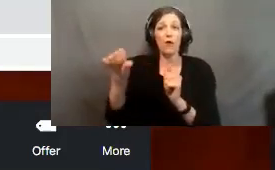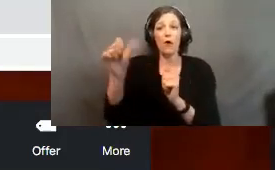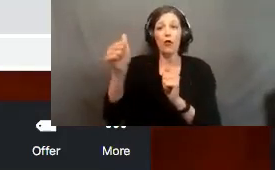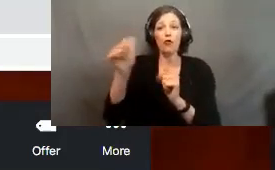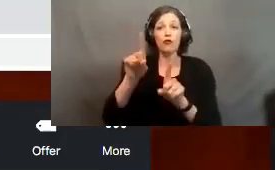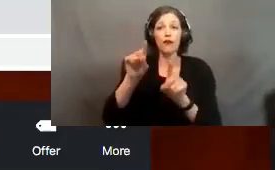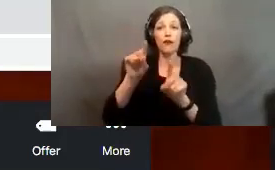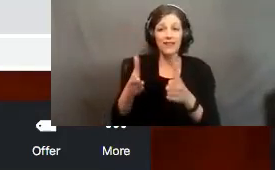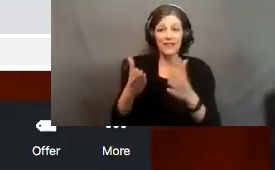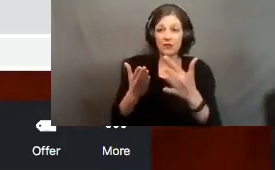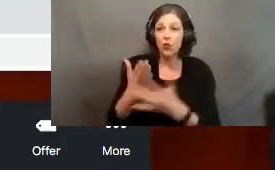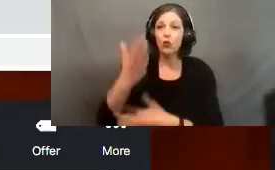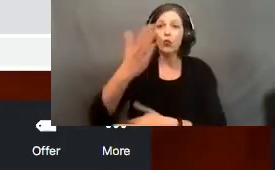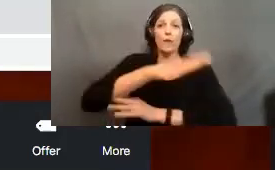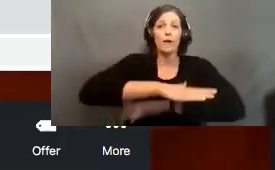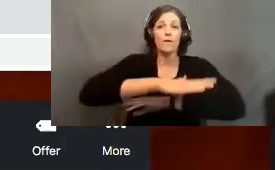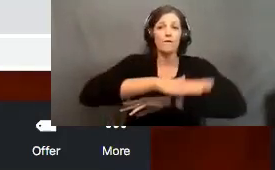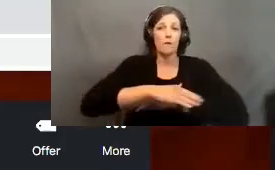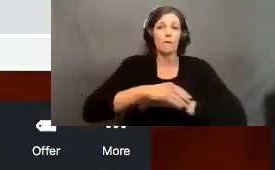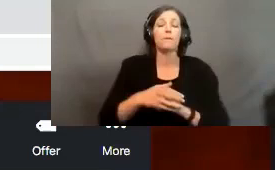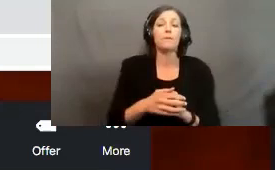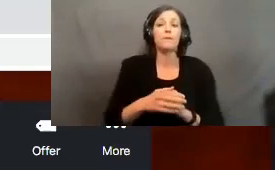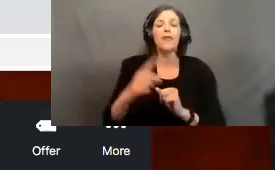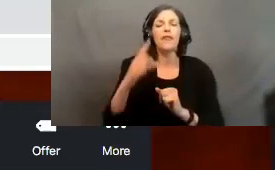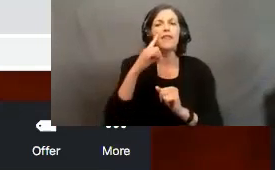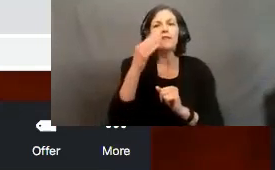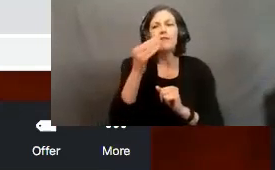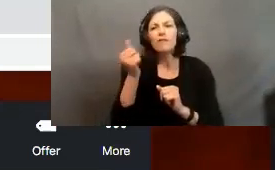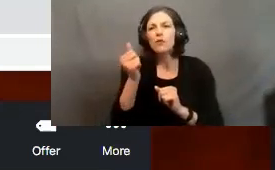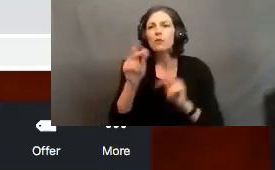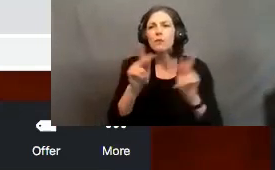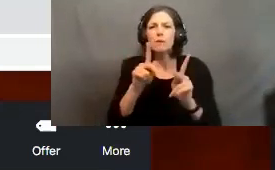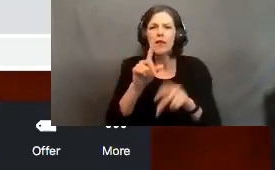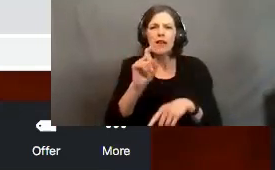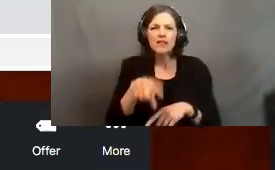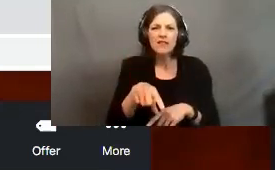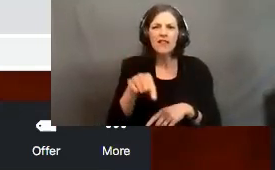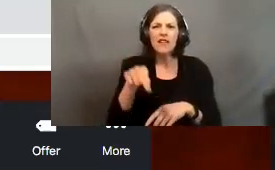a couple people were asking are you allowed 12:40:44 to run over a new session,